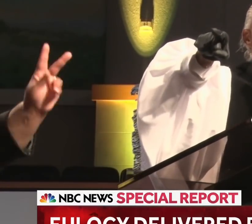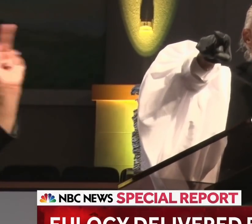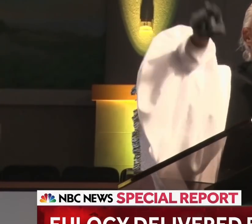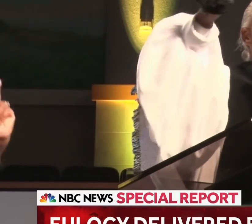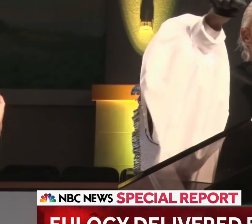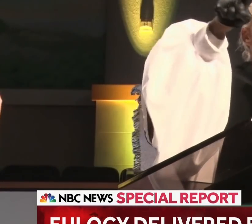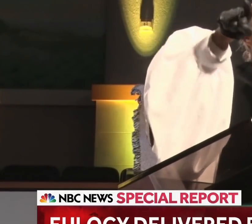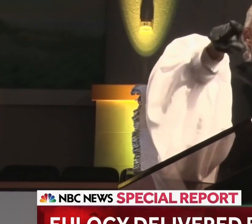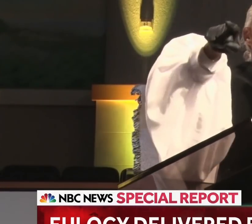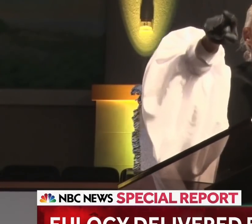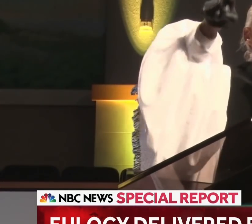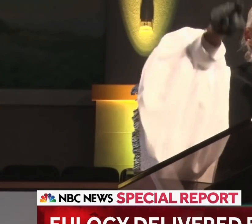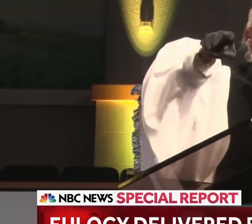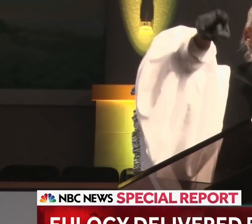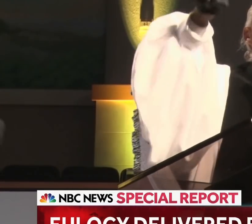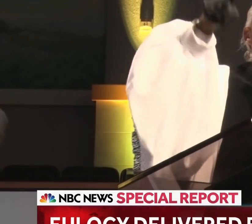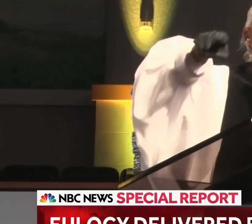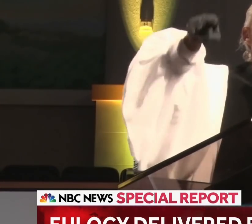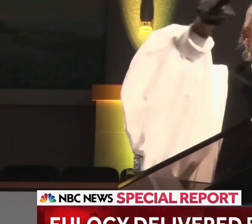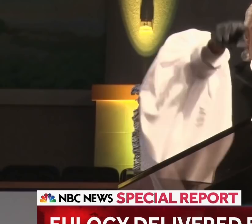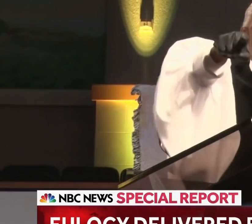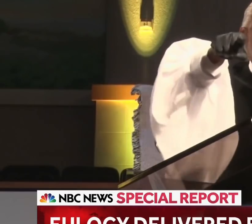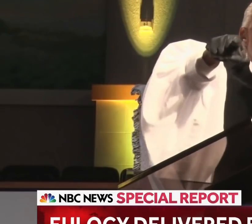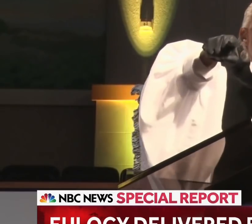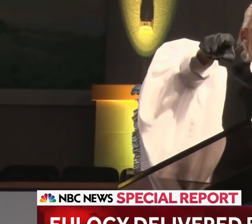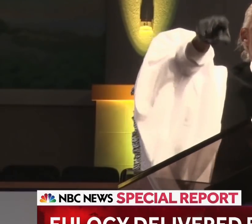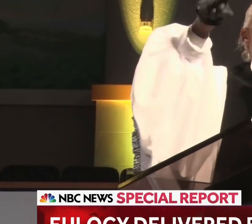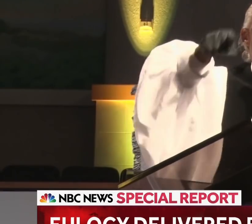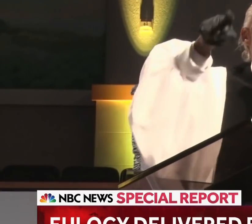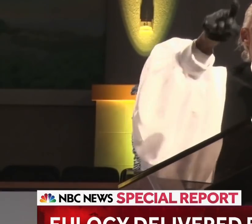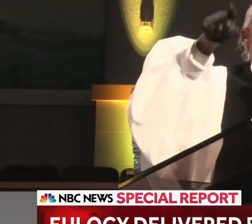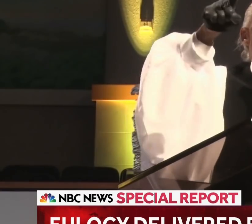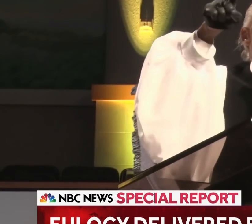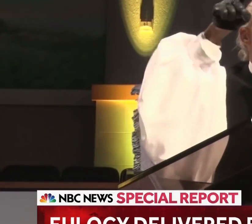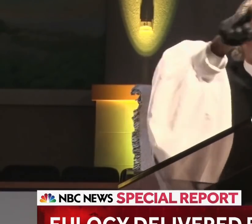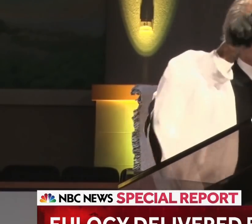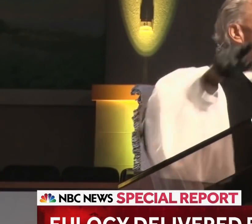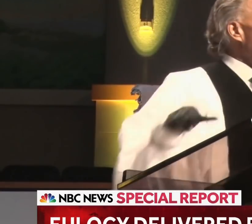ENGLAND AND PUT IT IN THE RIVER. I POUR OUT MY SPIRIT AMONG ALL